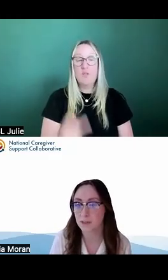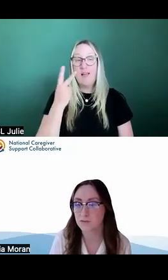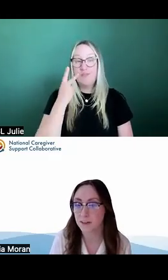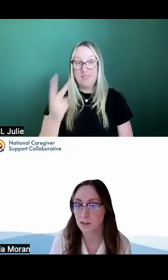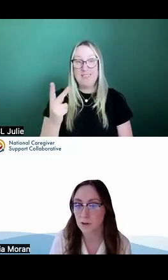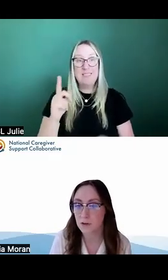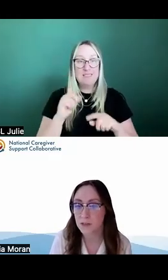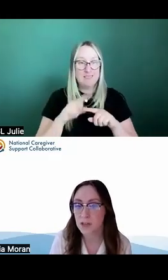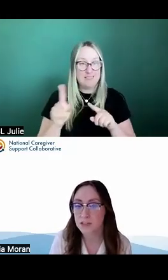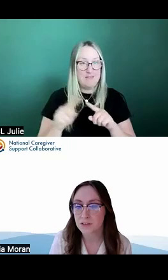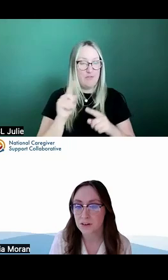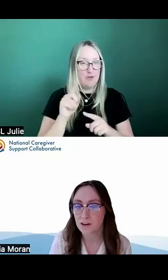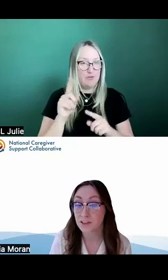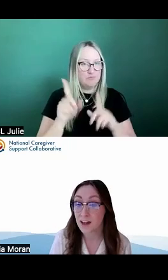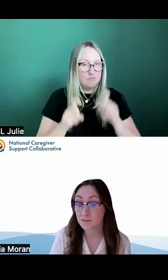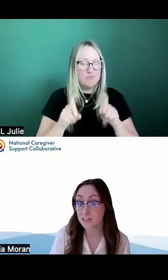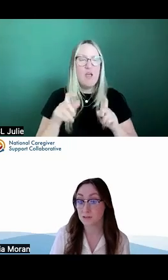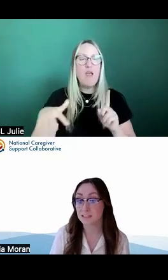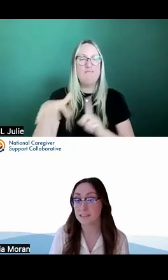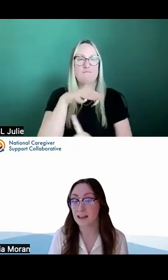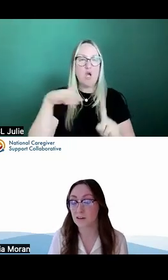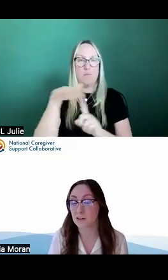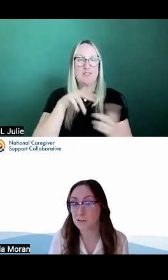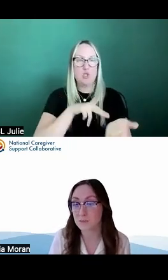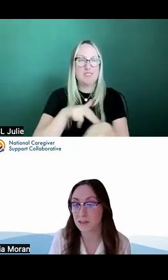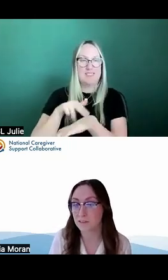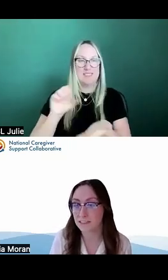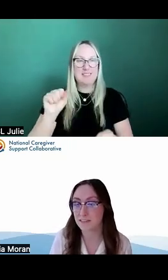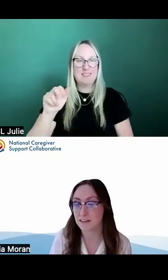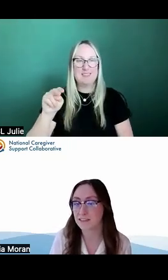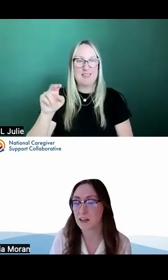be available. So there are a lot of resources that are close to being released in the next